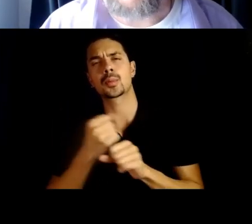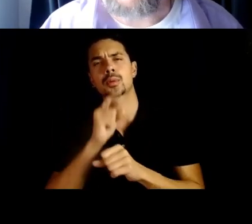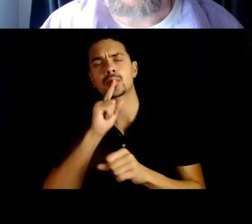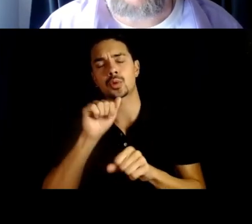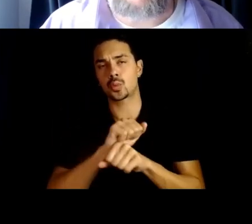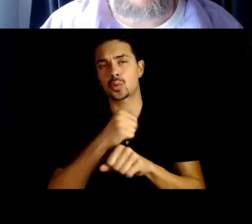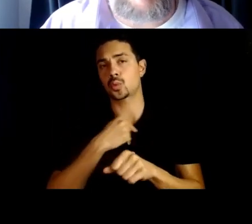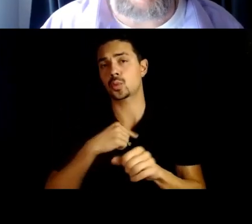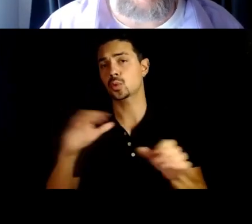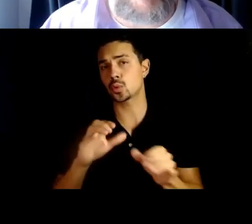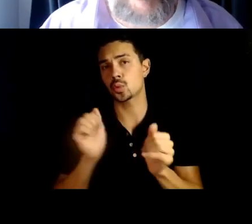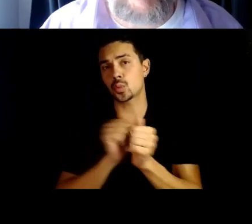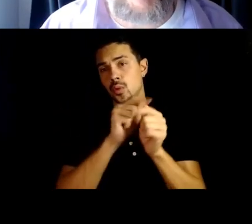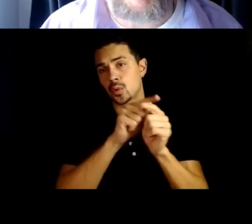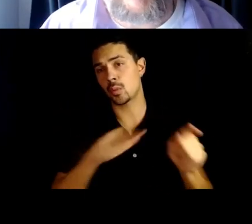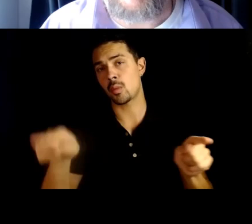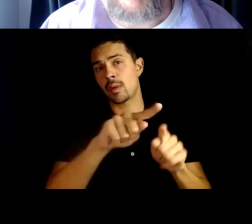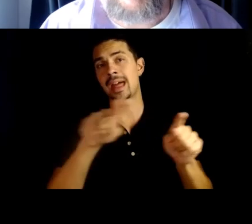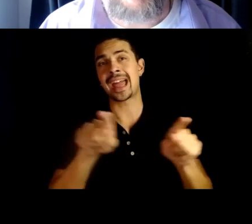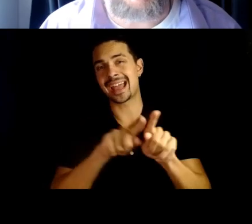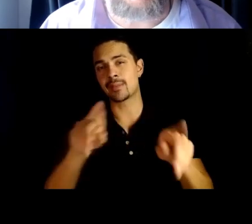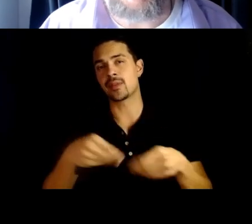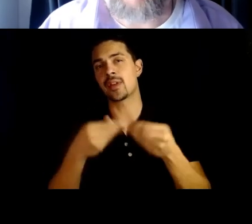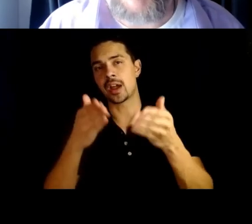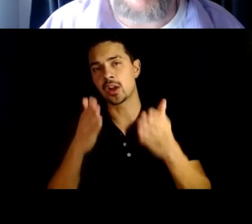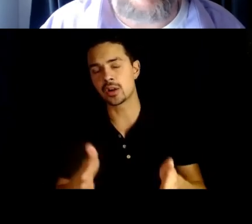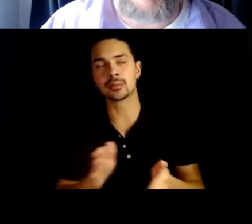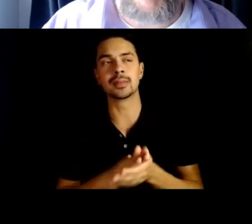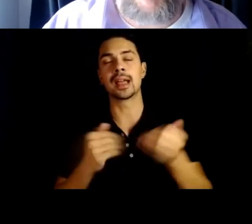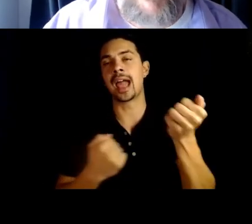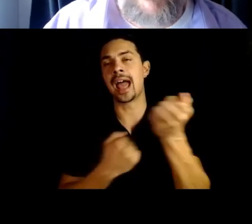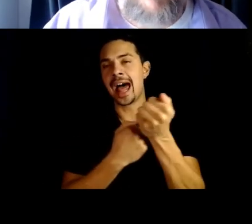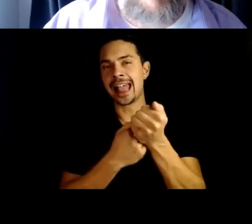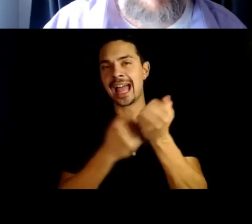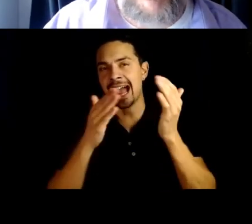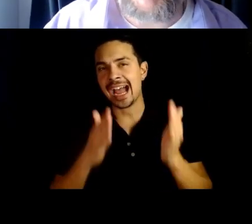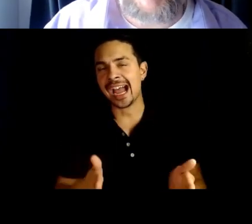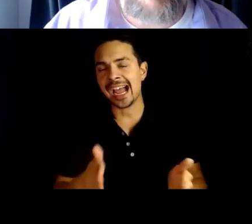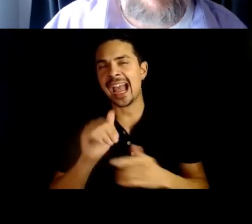with you all as providers, as allies is also empowerment-based.